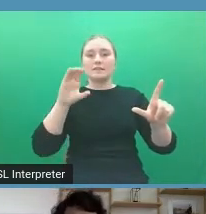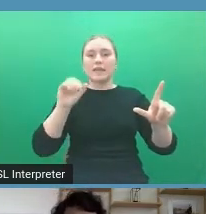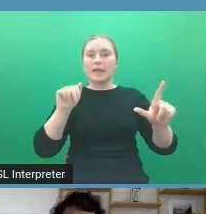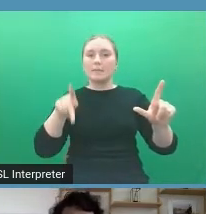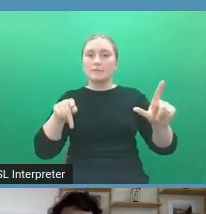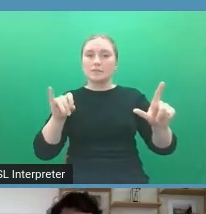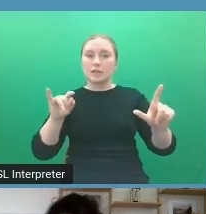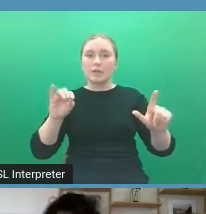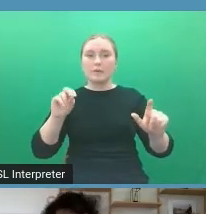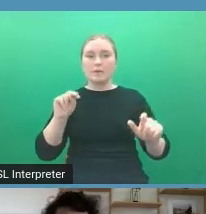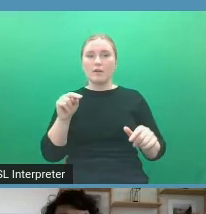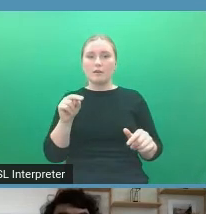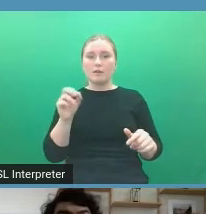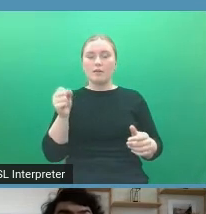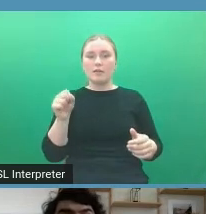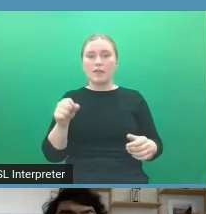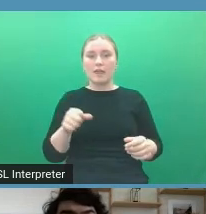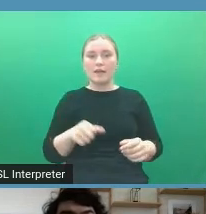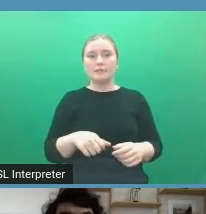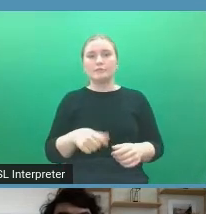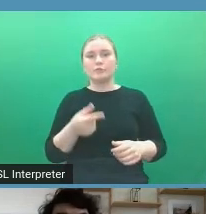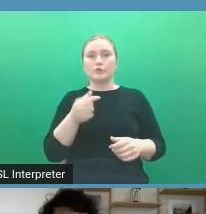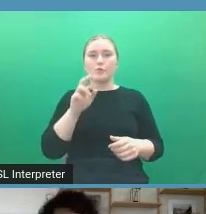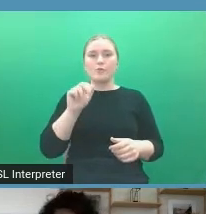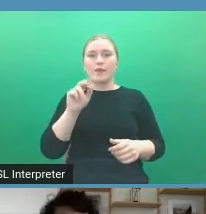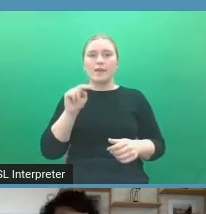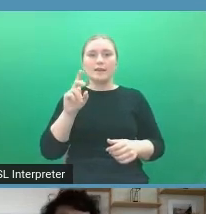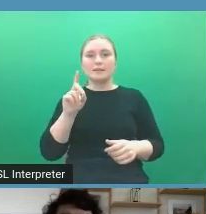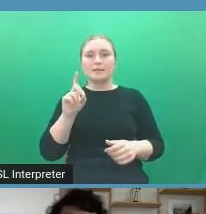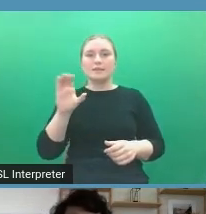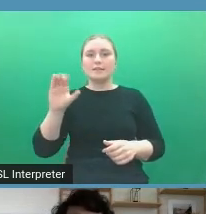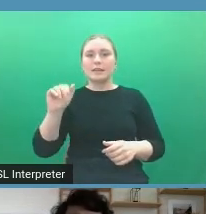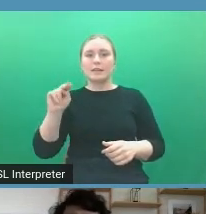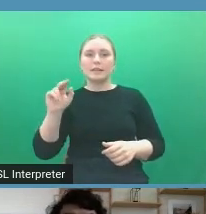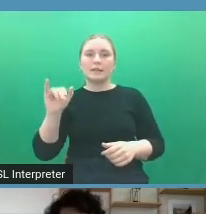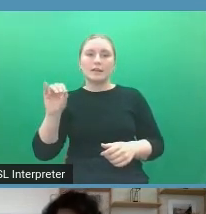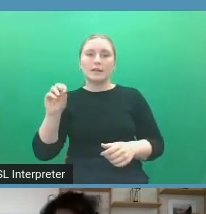everybody. I can access it on my computer using a program called a screen reader because it reads